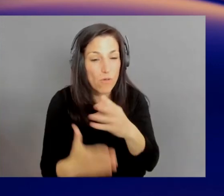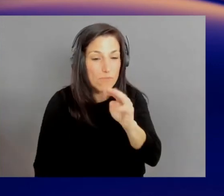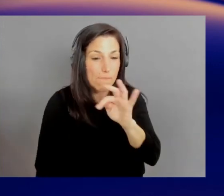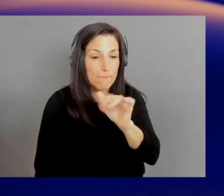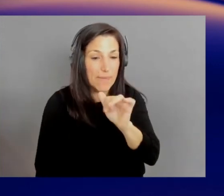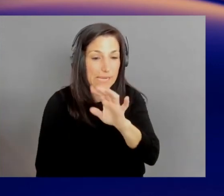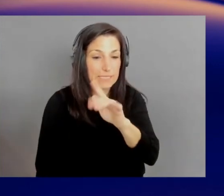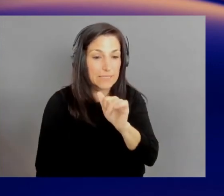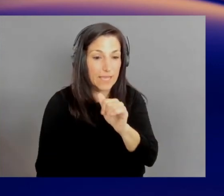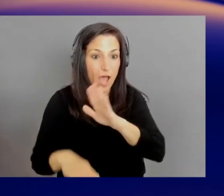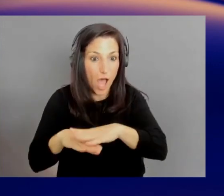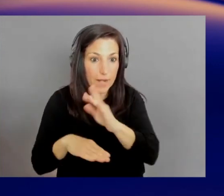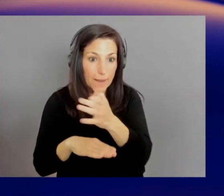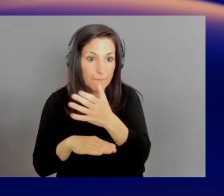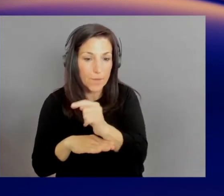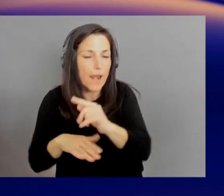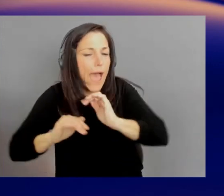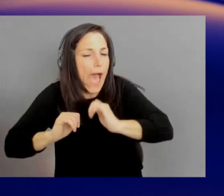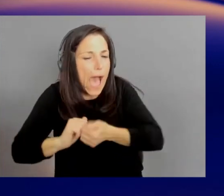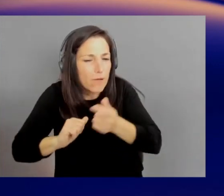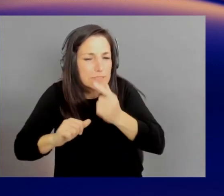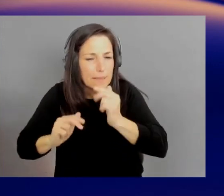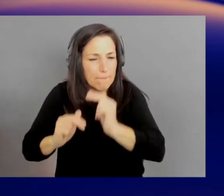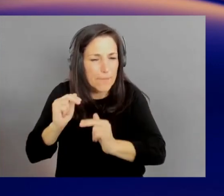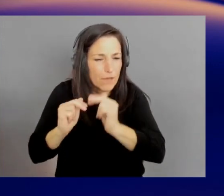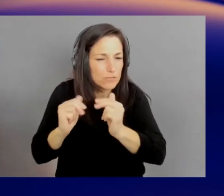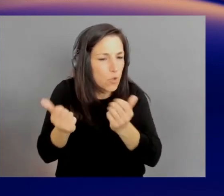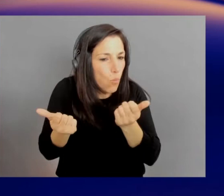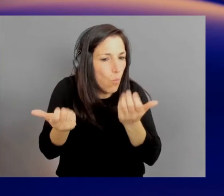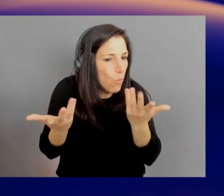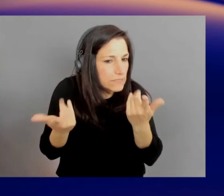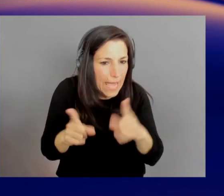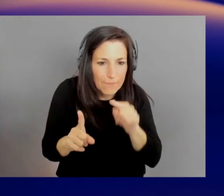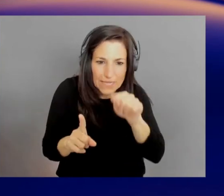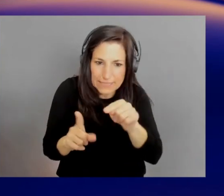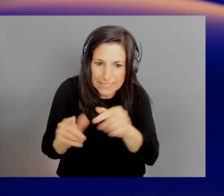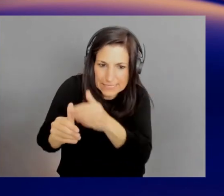You know, what's happening in this particular step. What's the output of this step that then feeds into the next one.